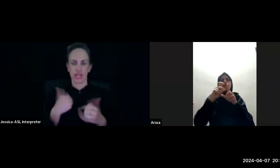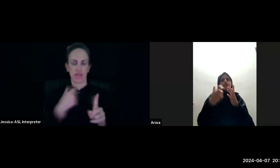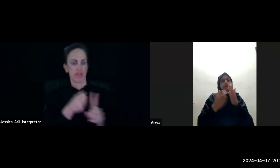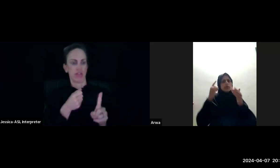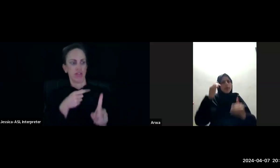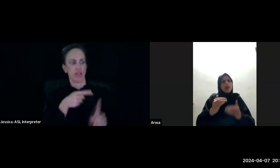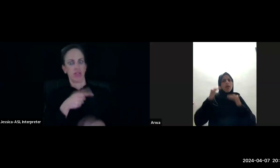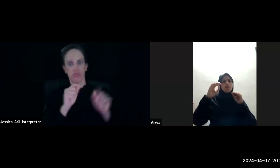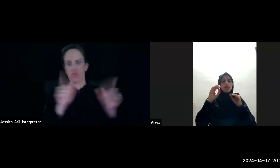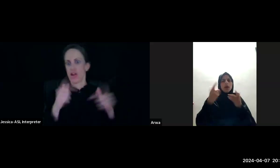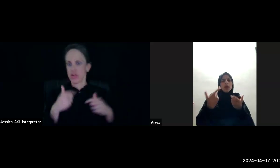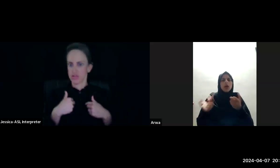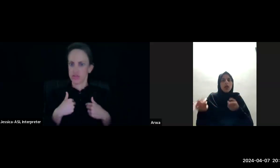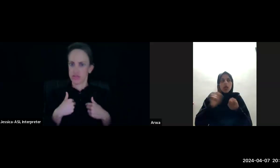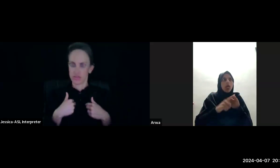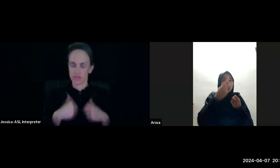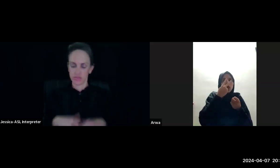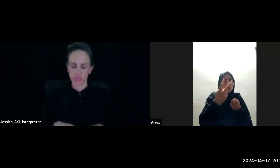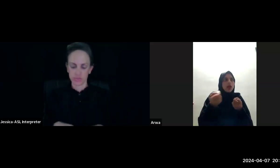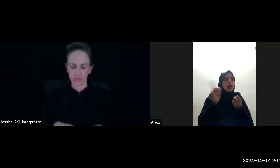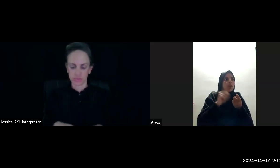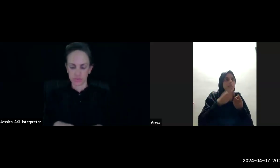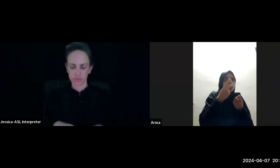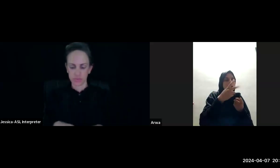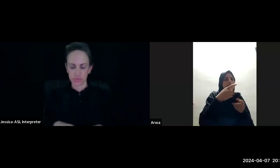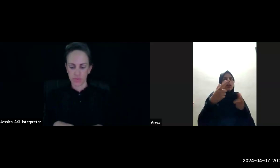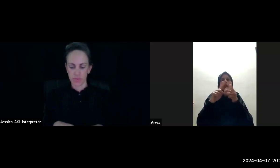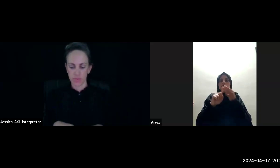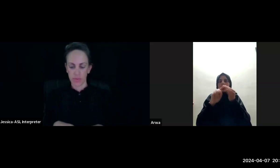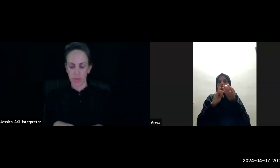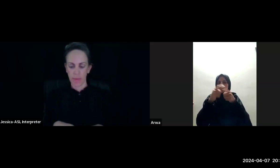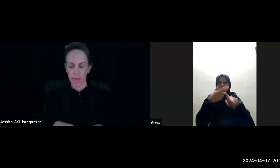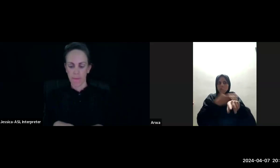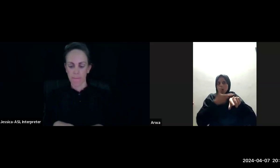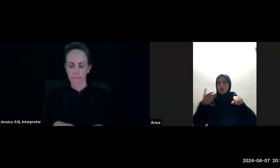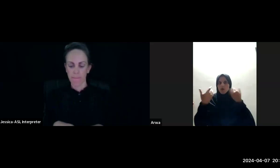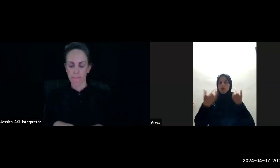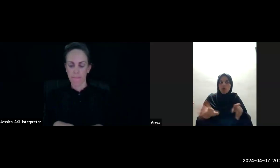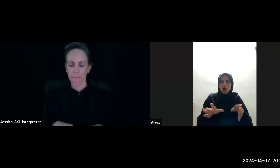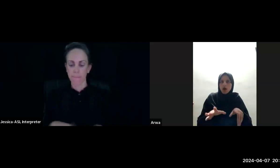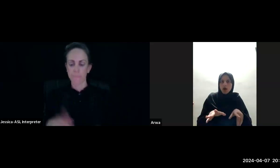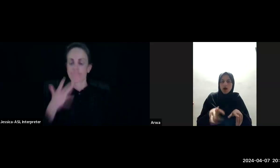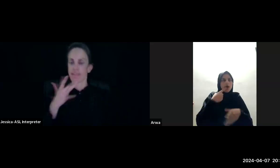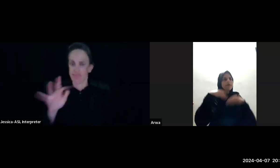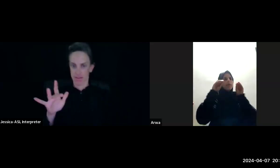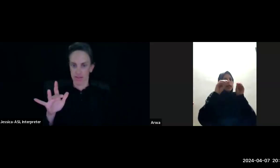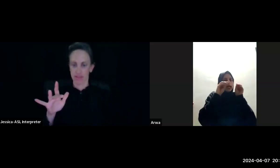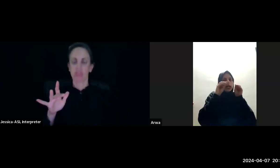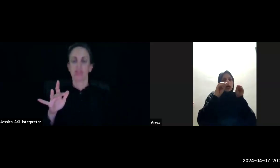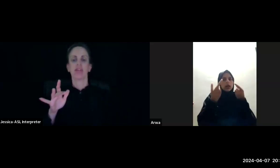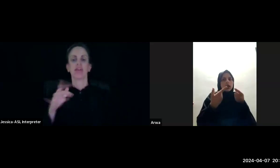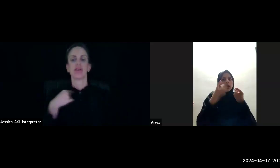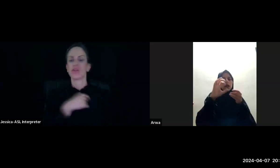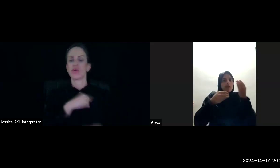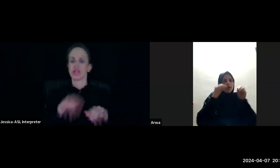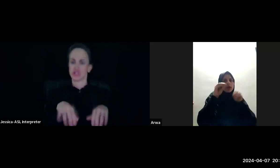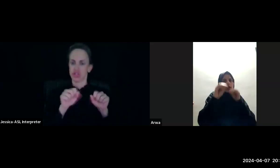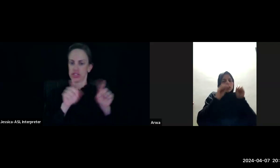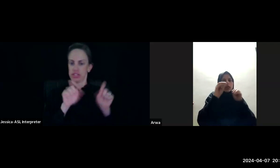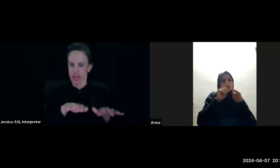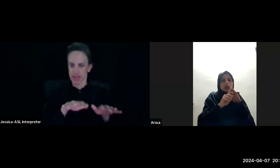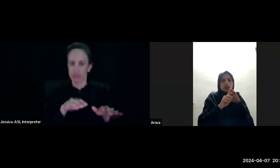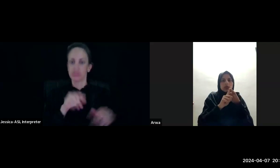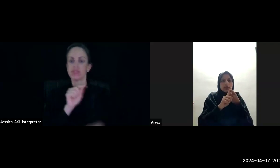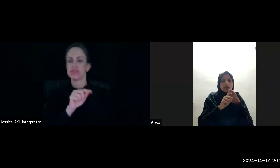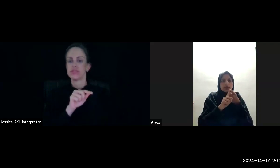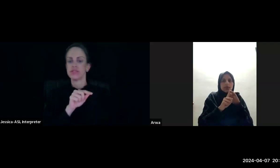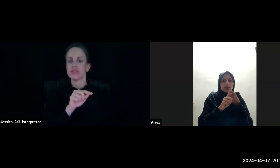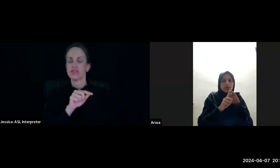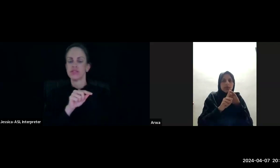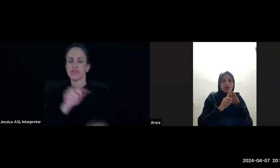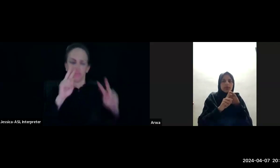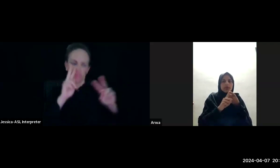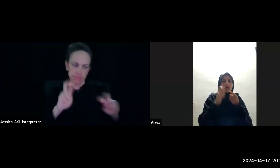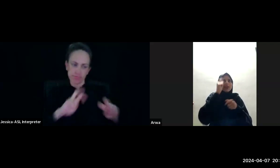okay uh fortunately we did this test and when we counselled um the uh affected person with Stargardt's